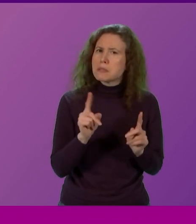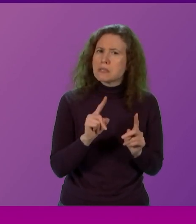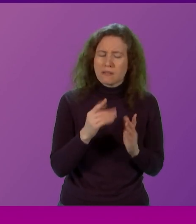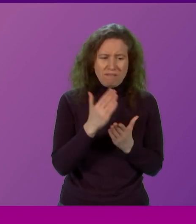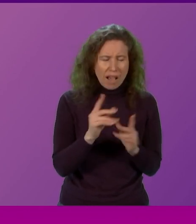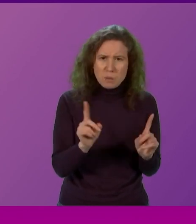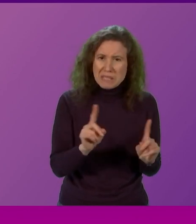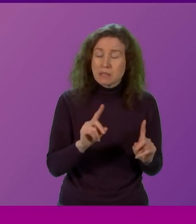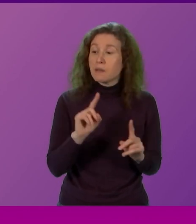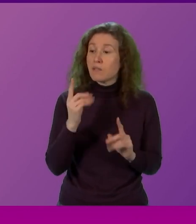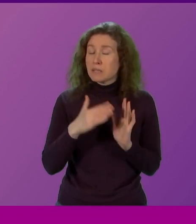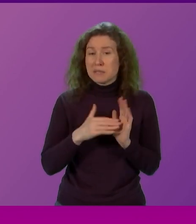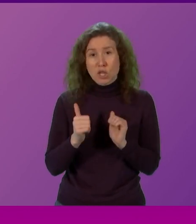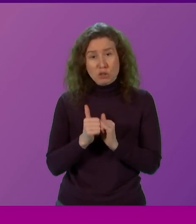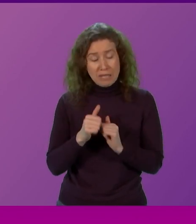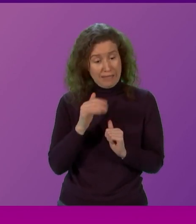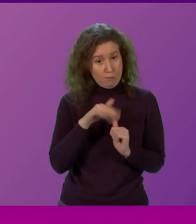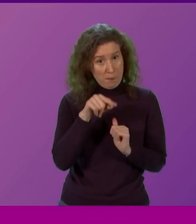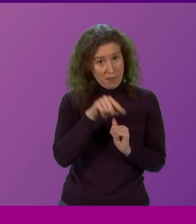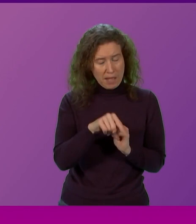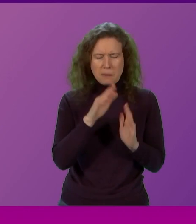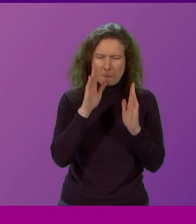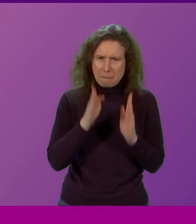Does the First Minister agree that, following Tuesday’s incident, there must be an investigation